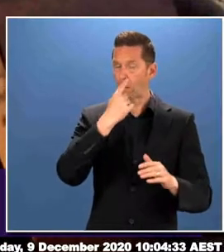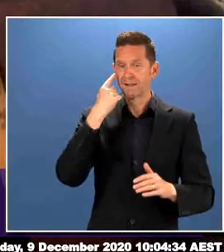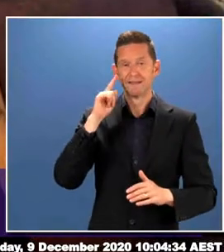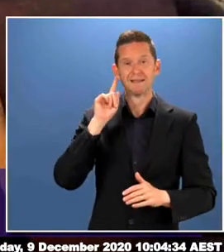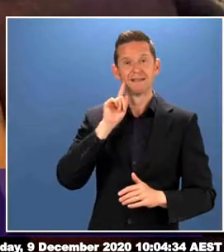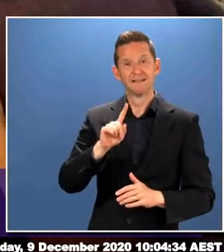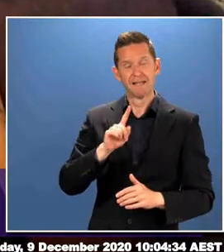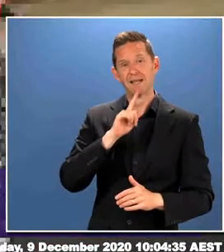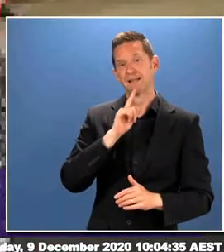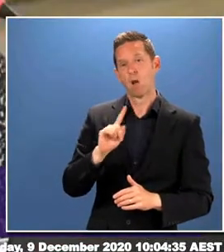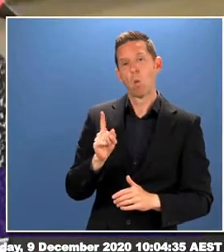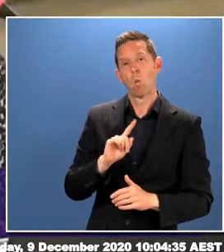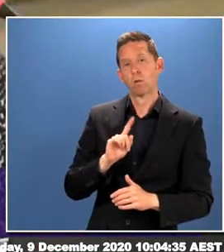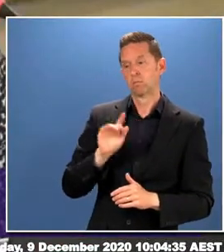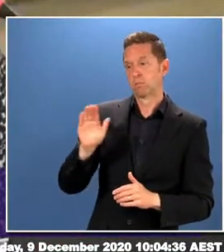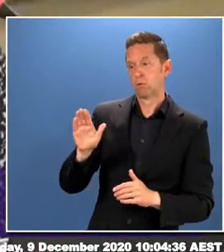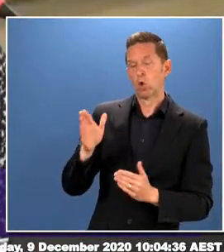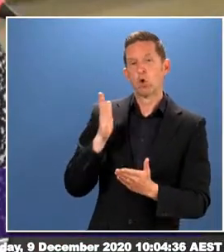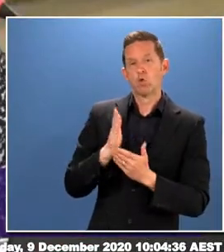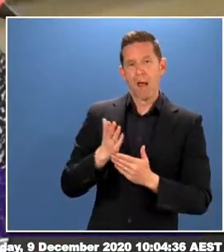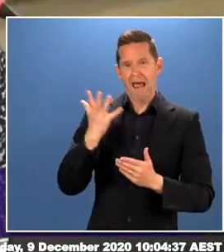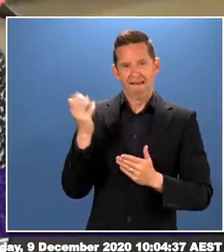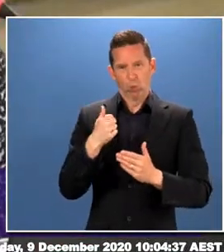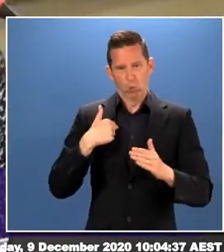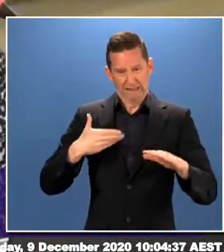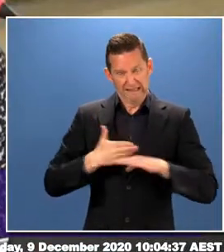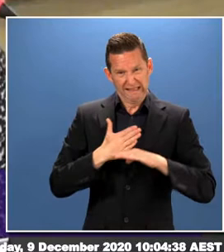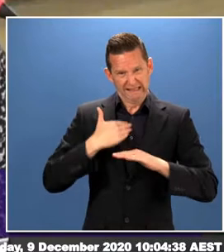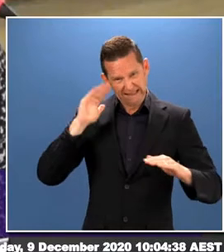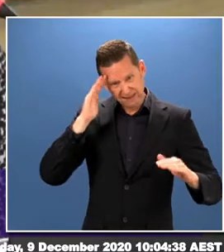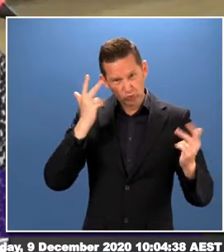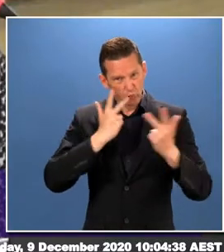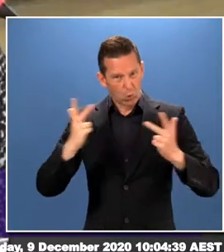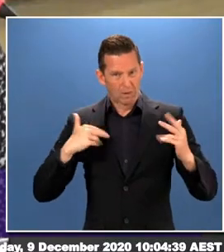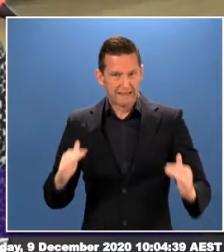"You have to be extraordinary to be ordinary". Yes. That sounds like that concept.